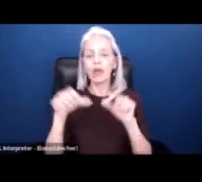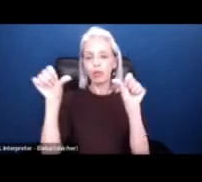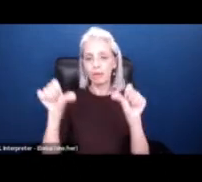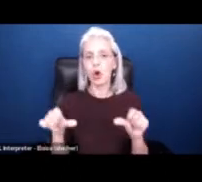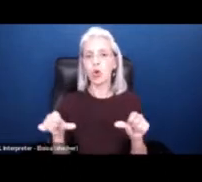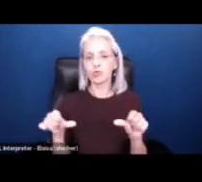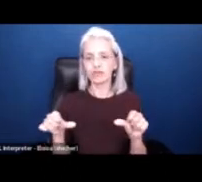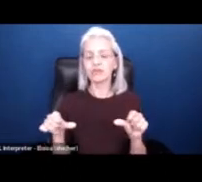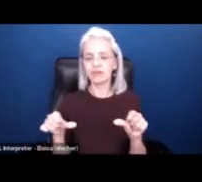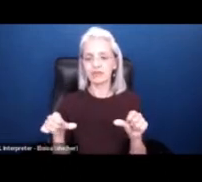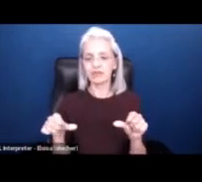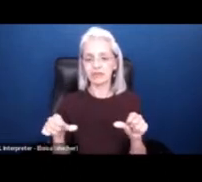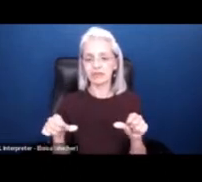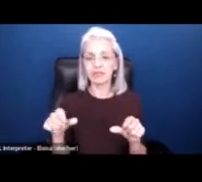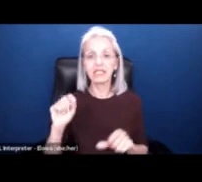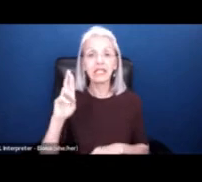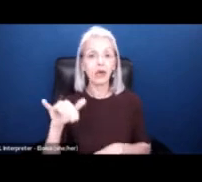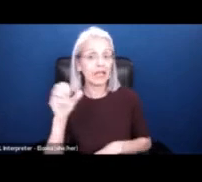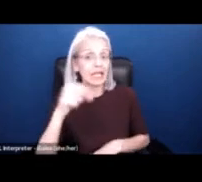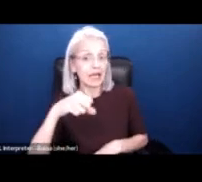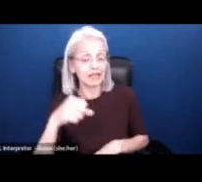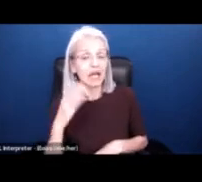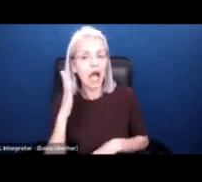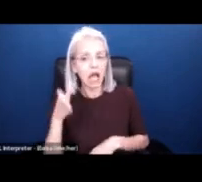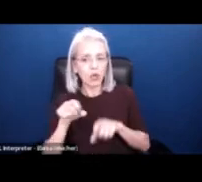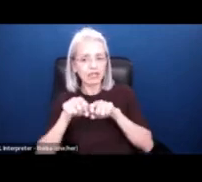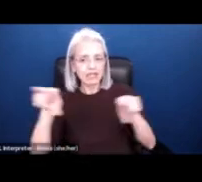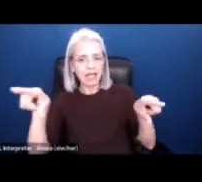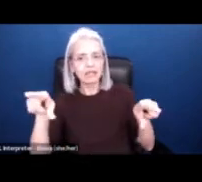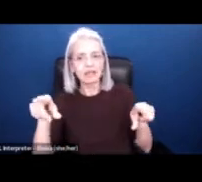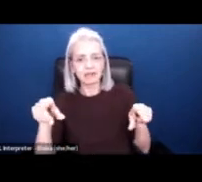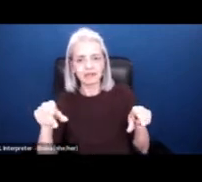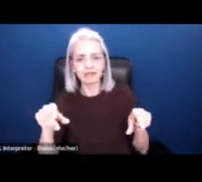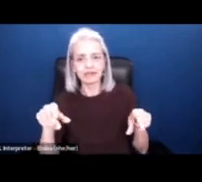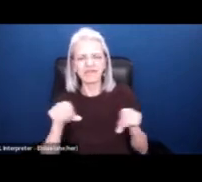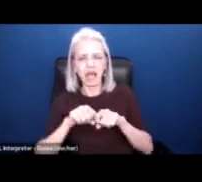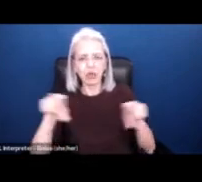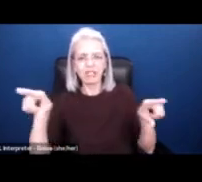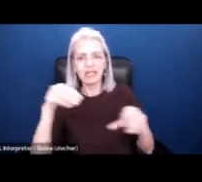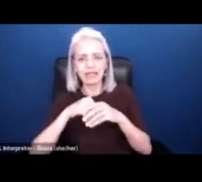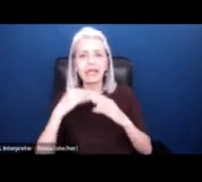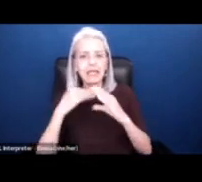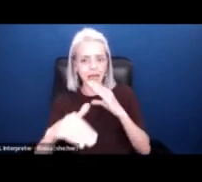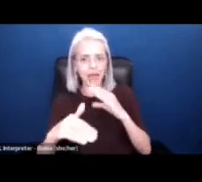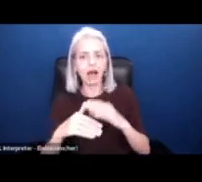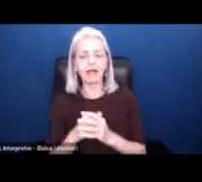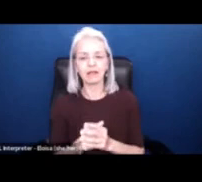will. Oh, well. I can also send it I'll see whether it's posted in the webinar, send it an email because we are posting the